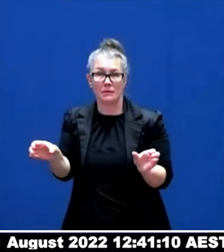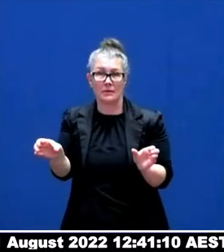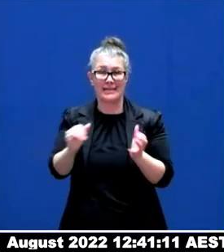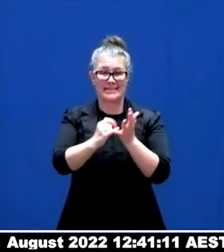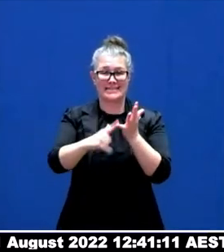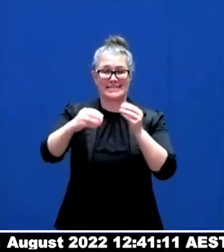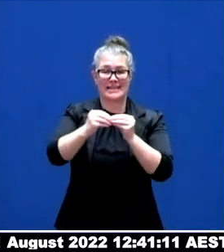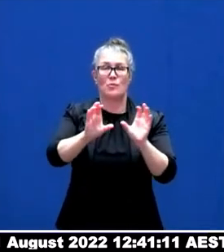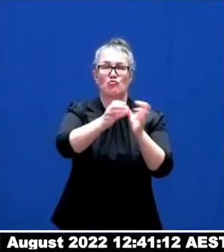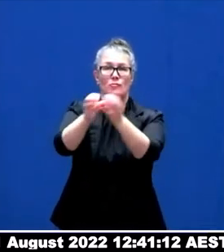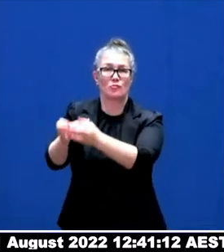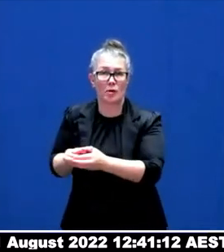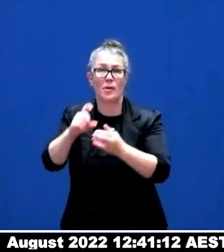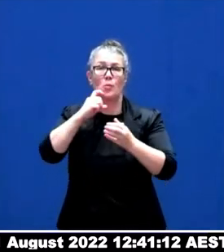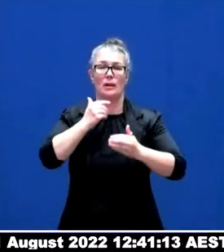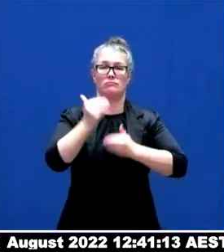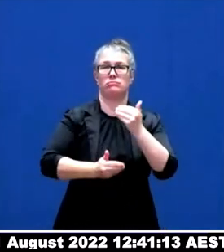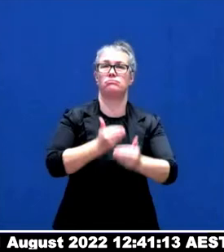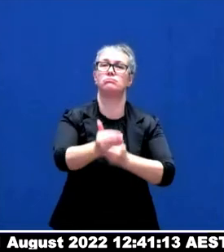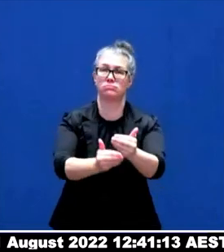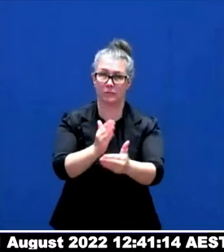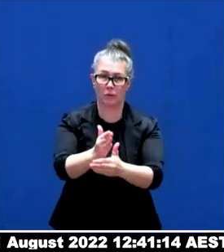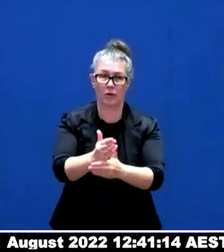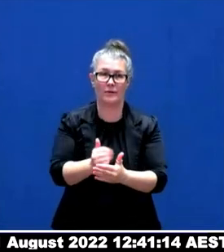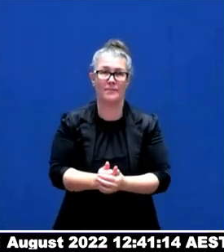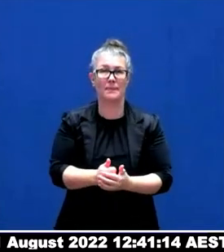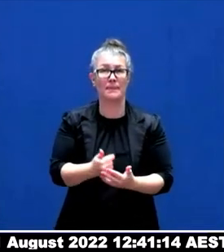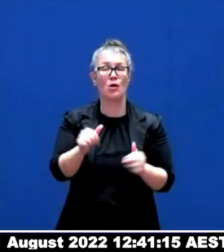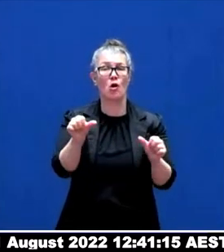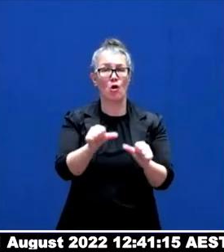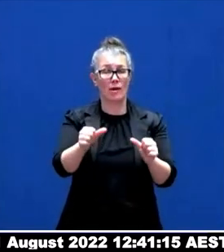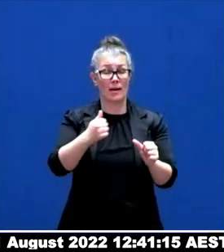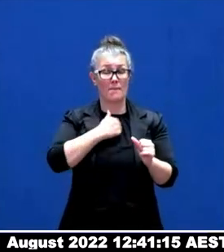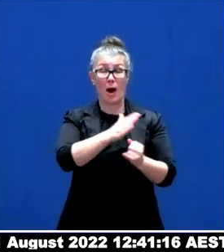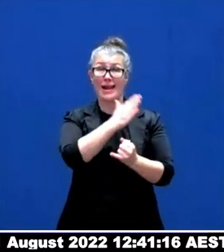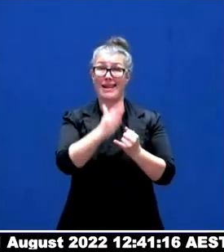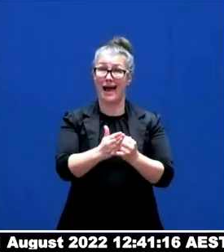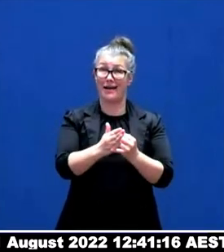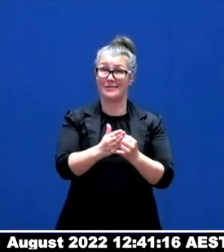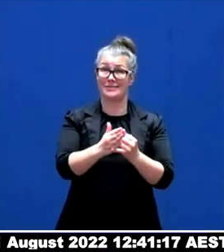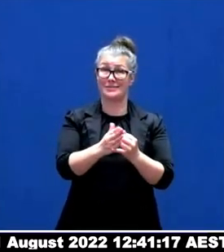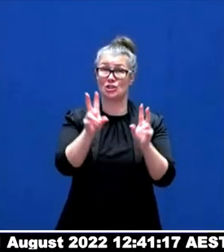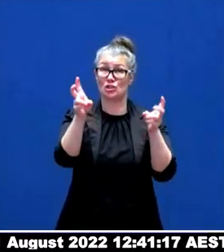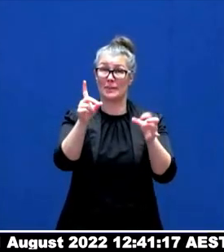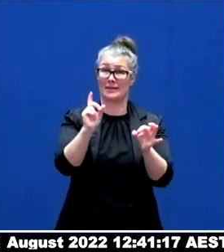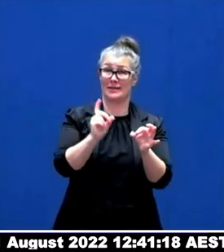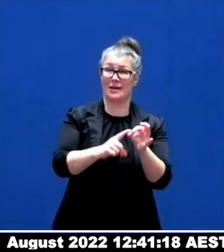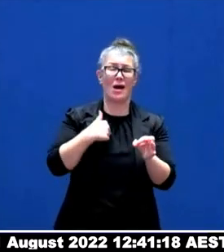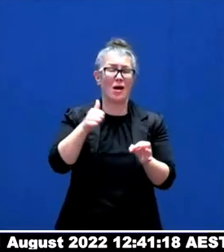Alright. So, I'm going to ask the Commissioners - they may have some questions. So, my final topic is - and I'm not going to ask you about the detail of the National